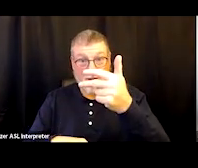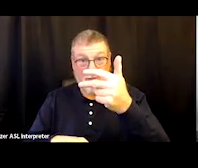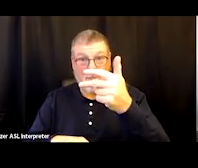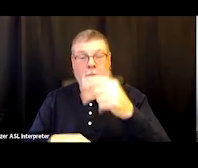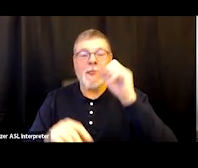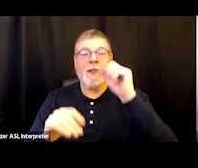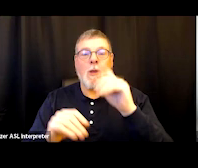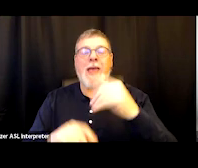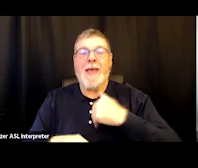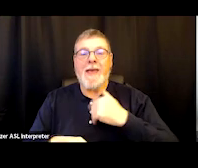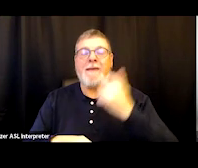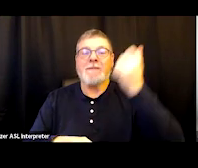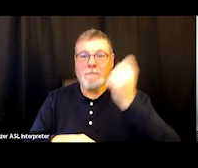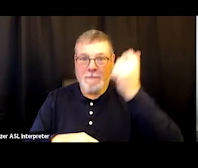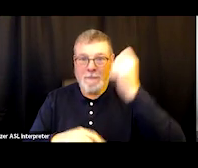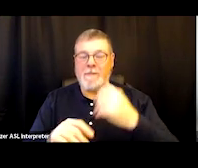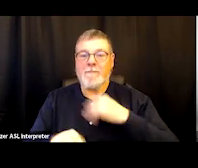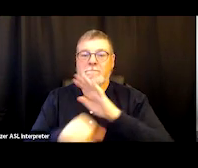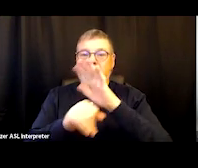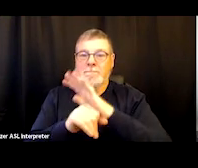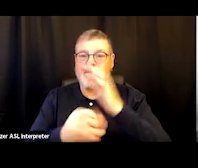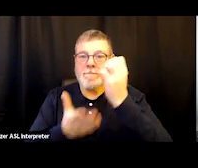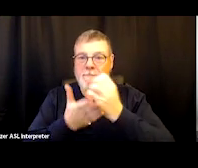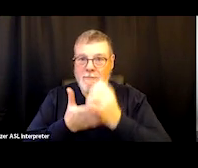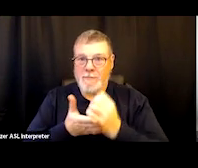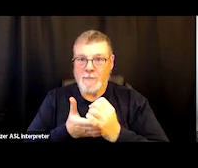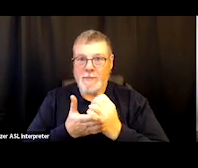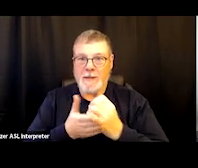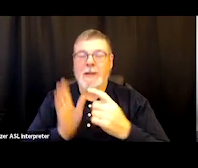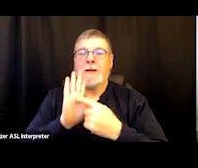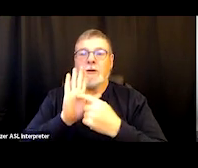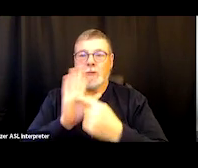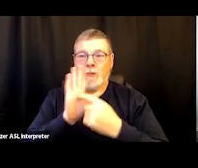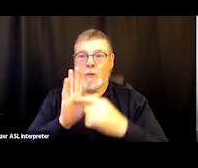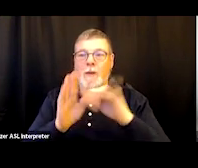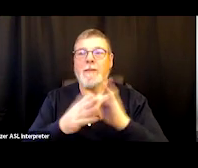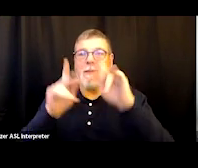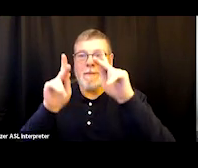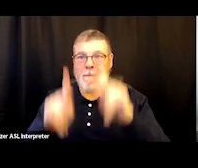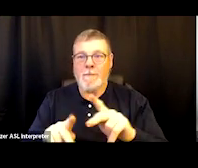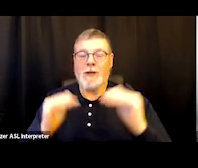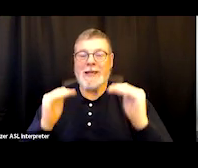as long as we have adequate evidence that really illustrates that the person meets or equals the listing,